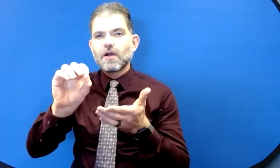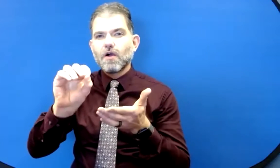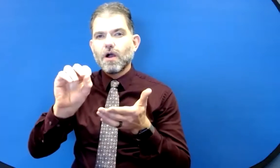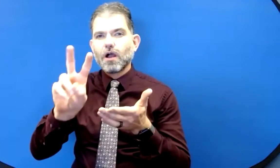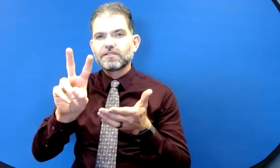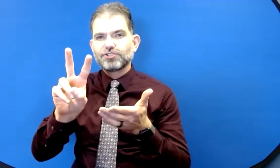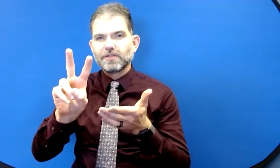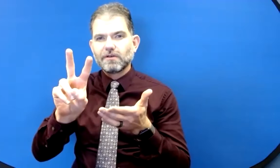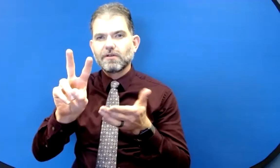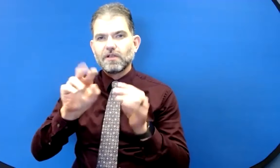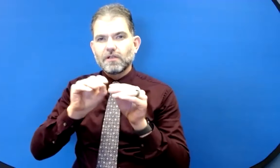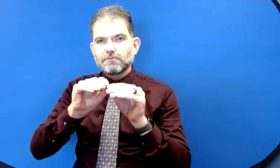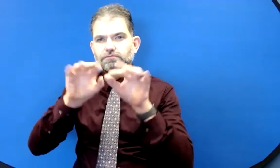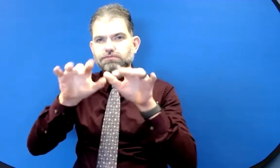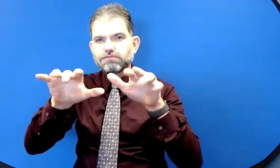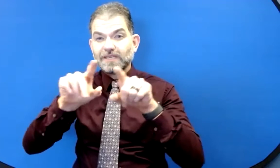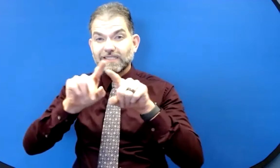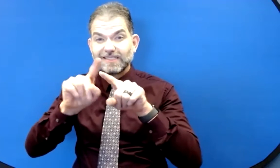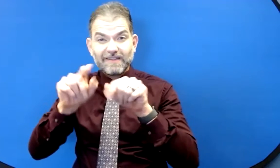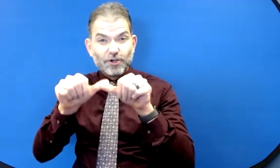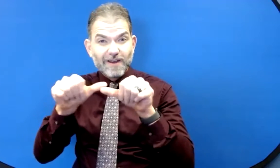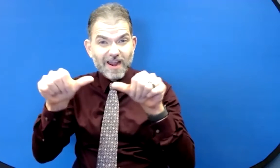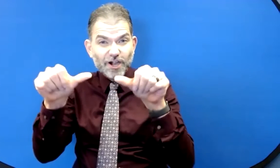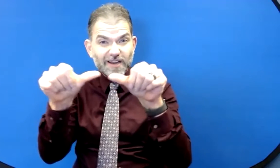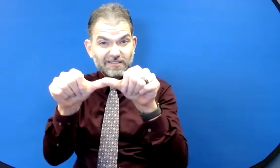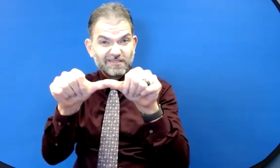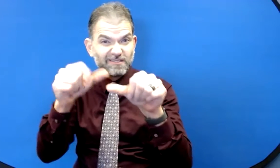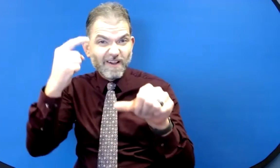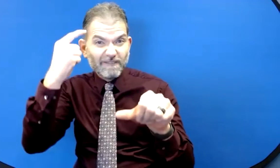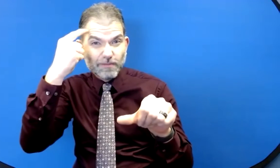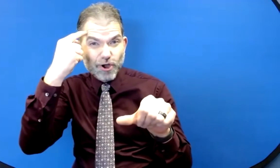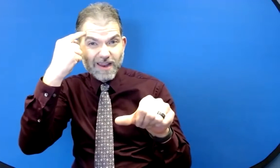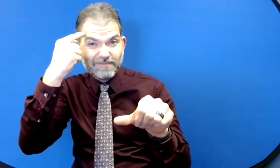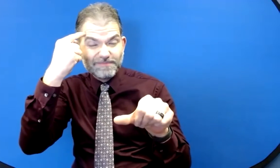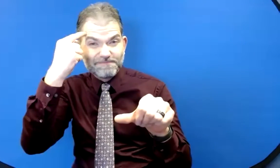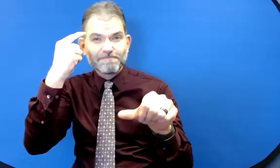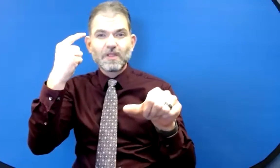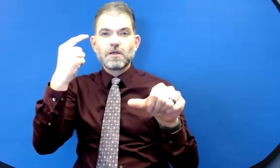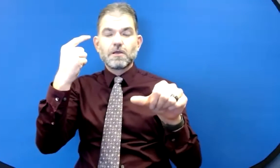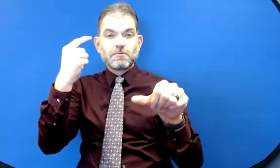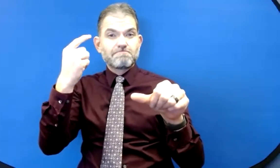ASL Interpreter: So red blood sales ASL Interpreter: carry oxygen ASL Interpreter: to different areas of the brain.